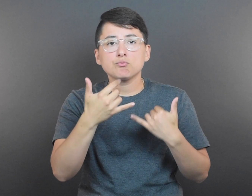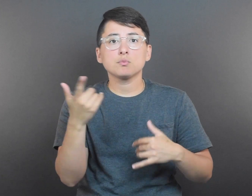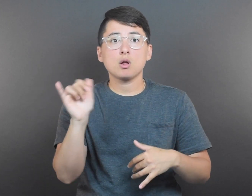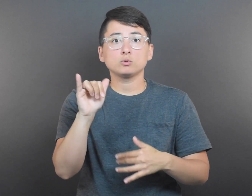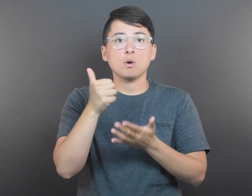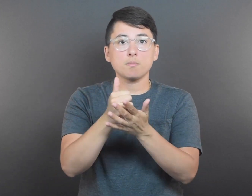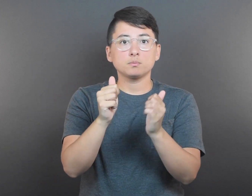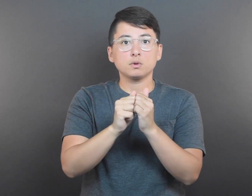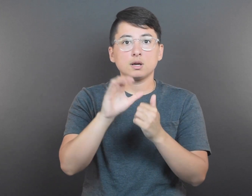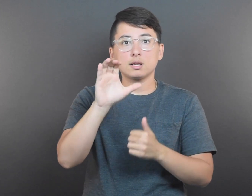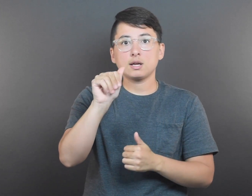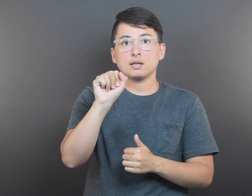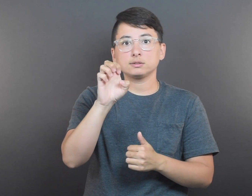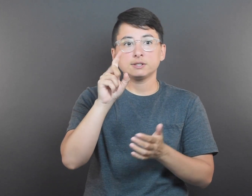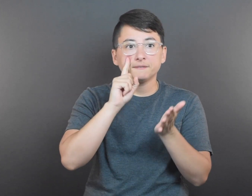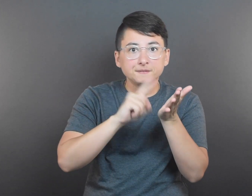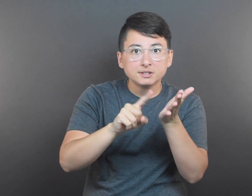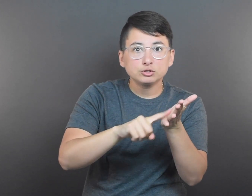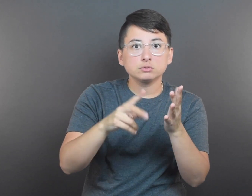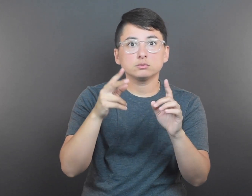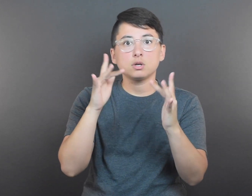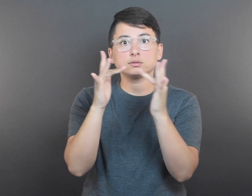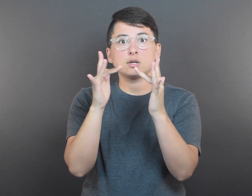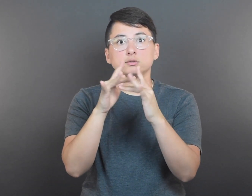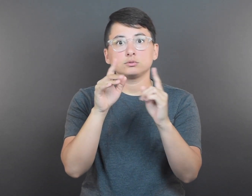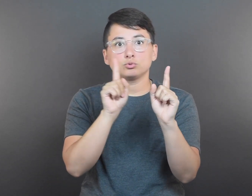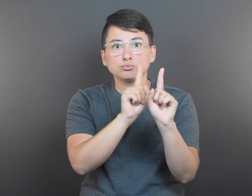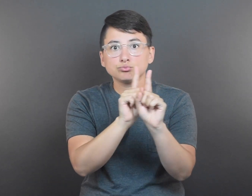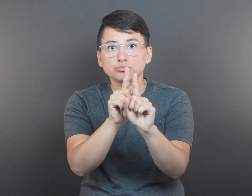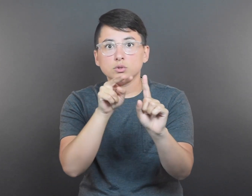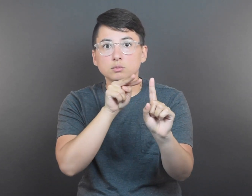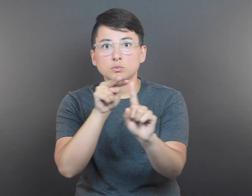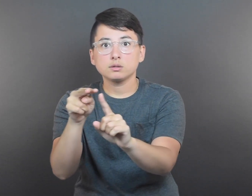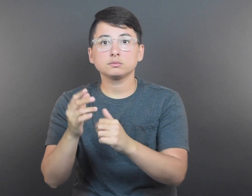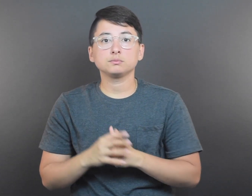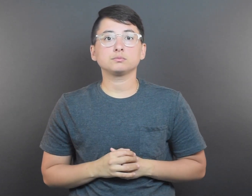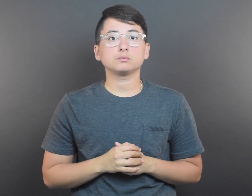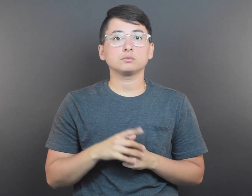case investigation.